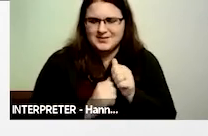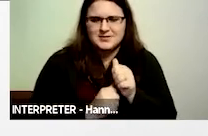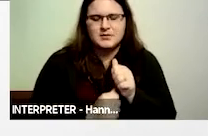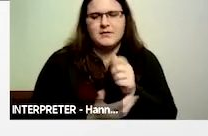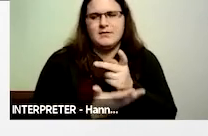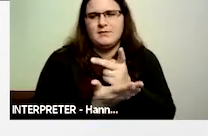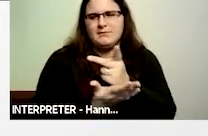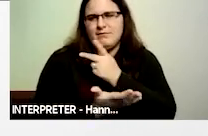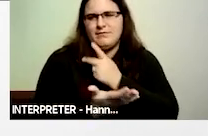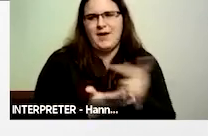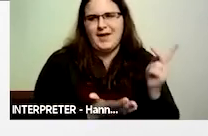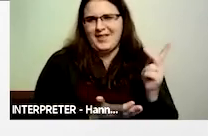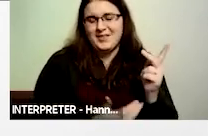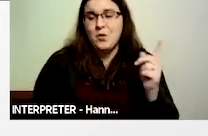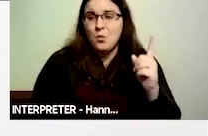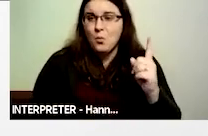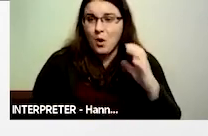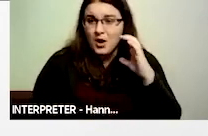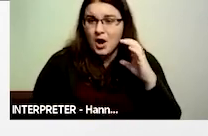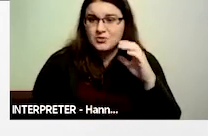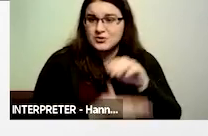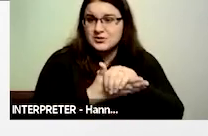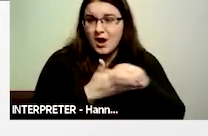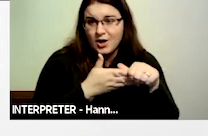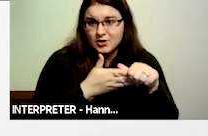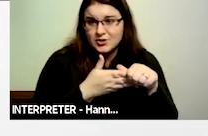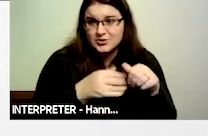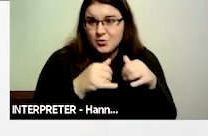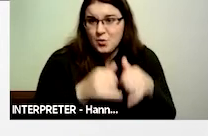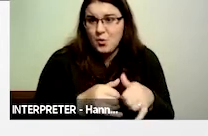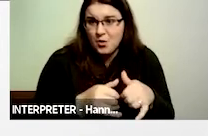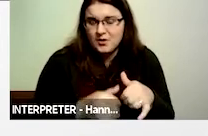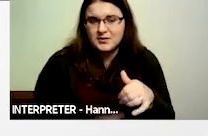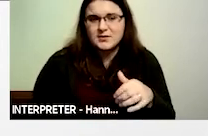Ben Woelk: Security wearing the same costume contest, all of the students who work for us,